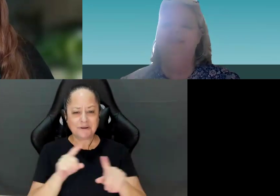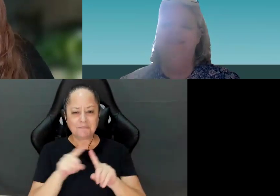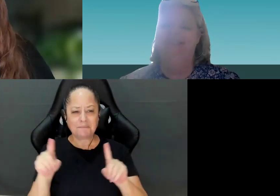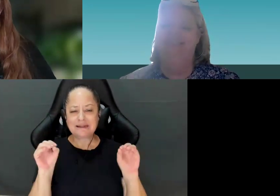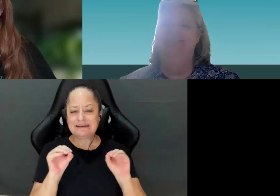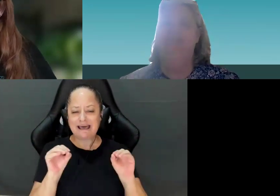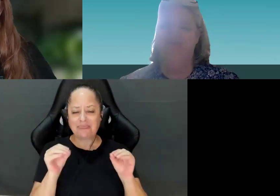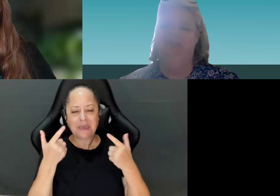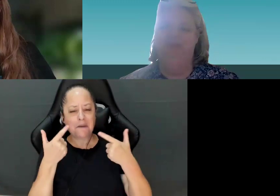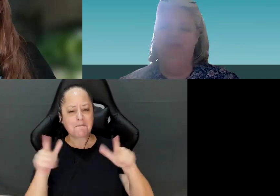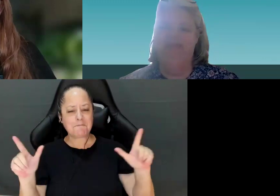Nothing major to announce just yet.